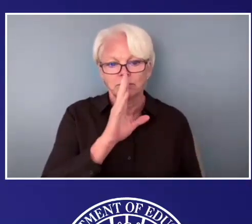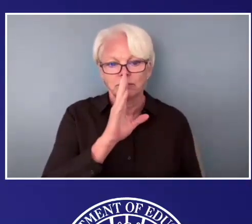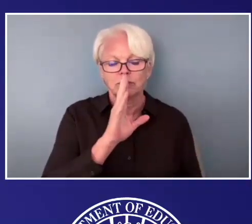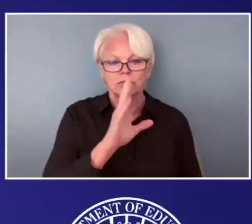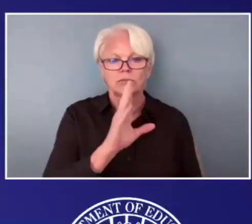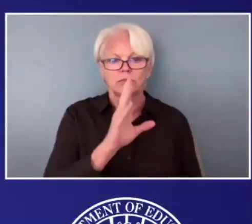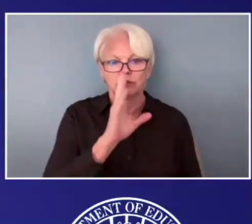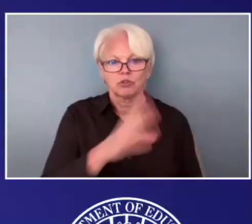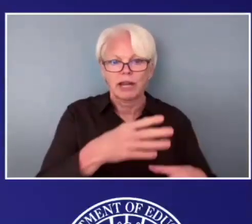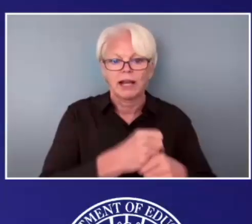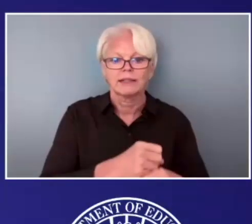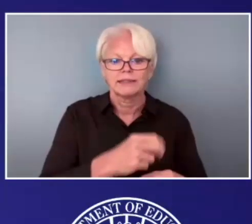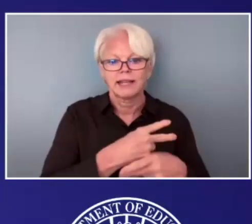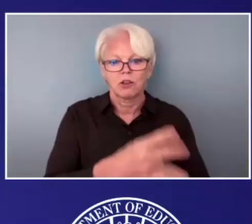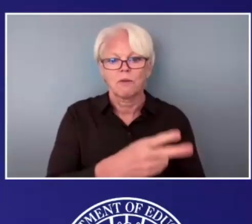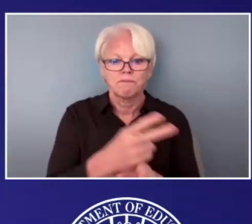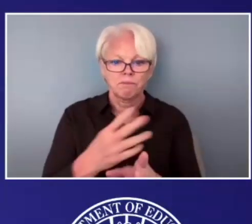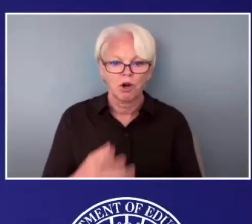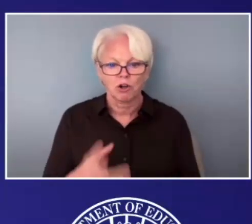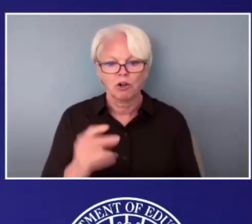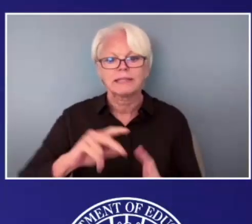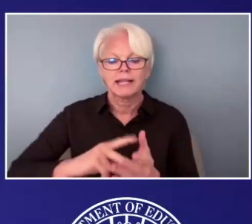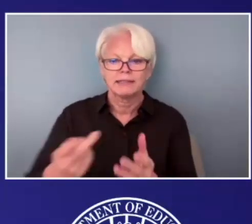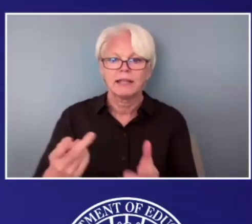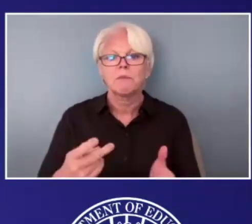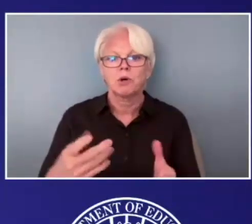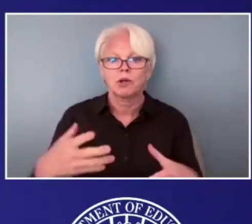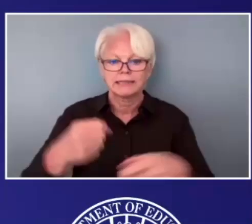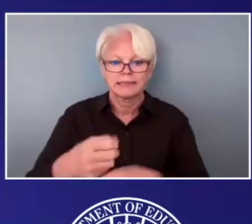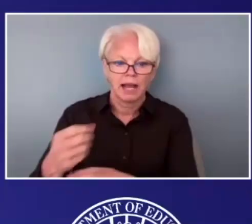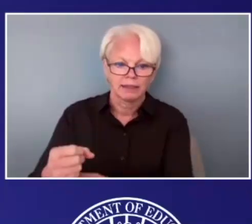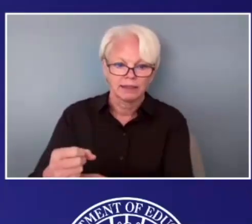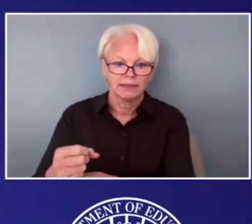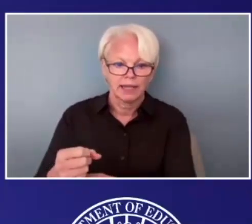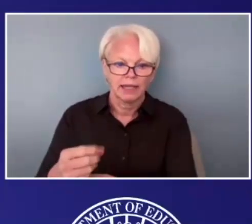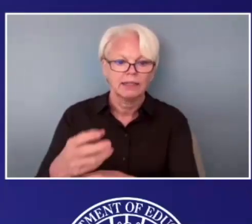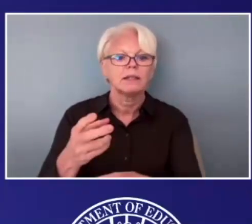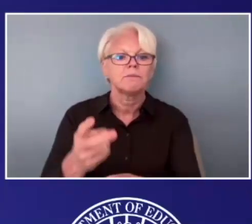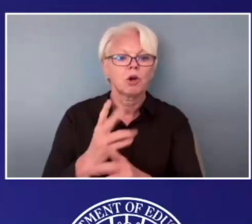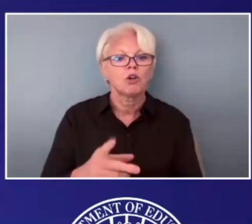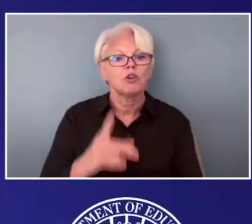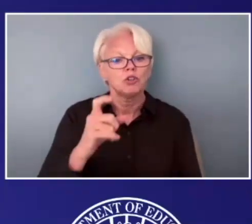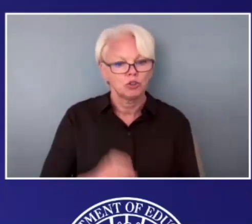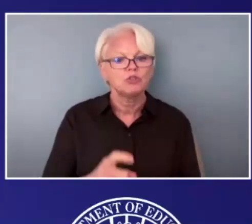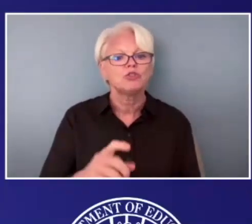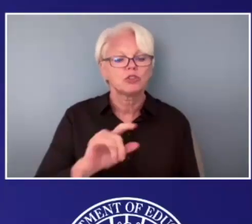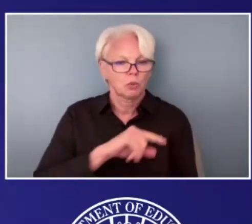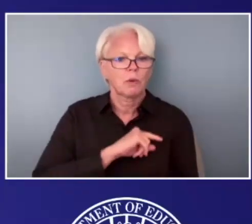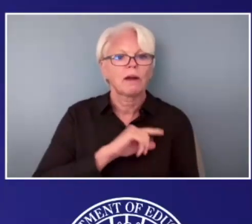who should be eligible for IBR due to enrollment in IDR just because of some